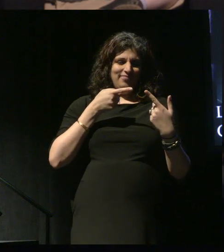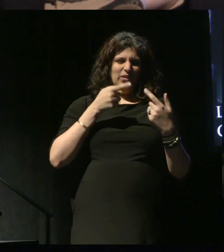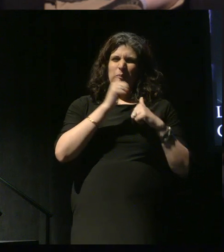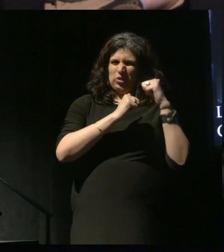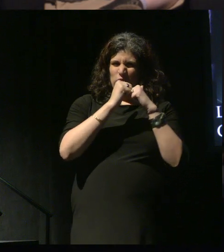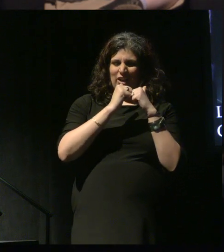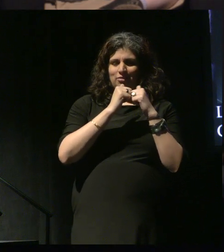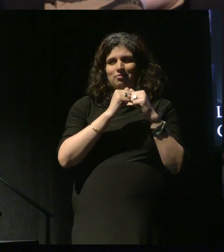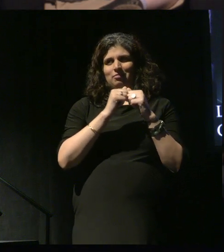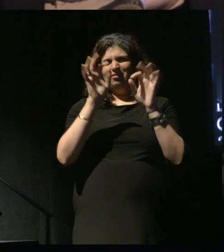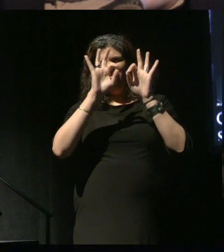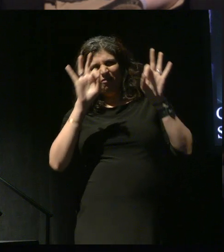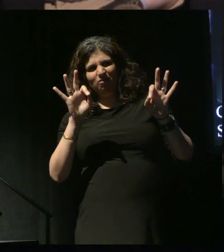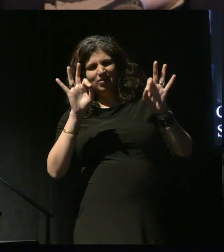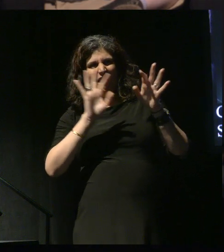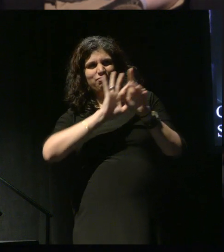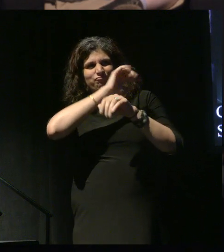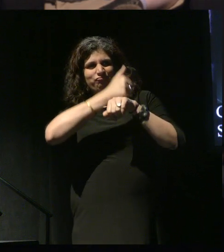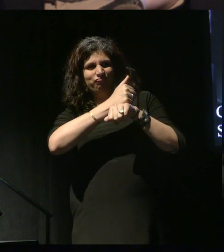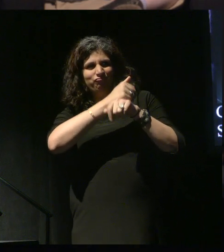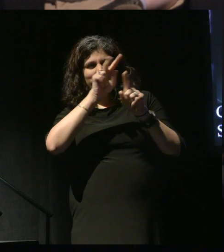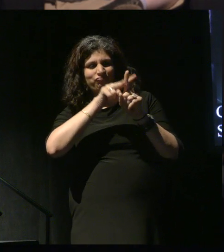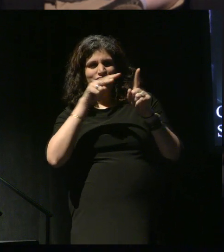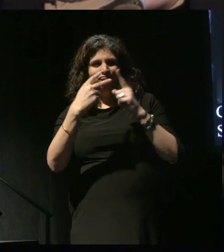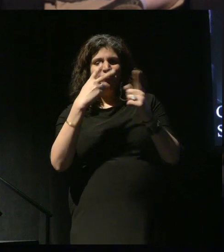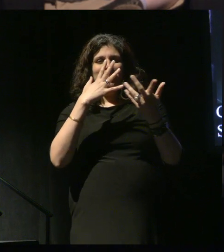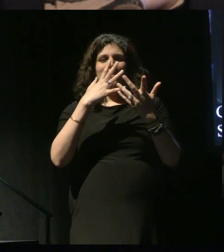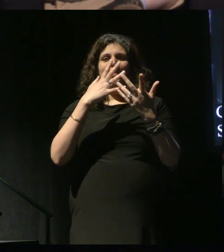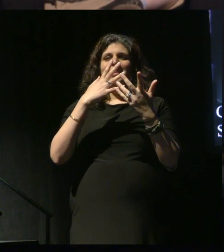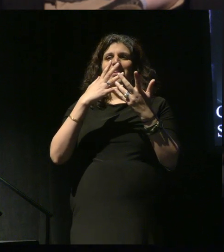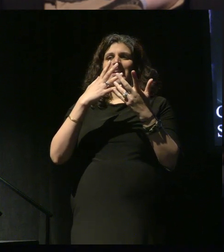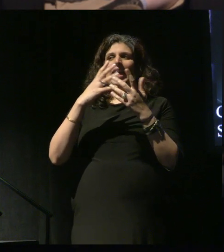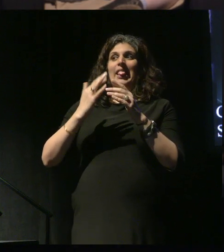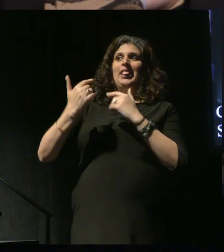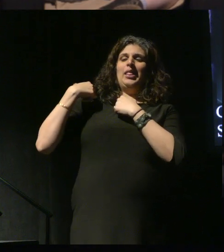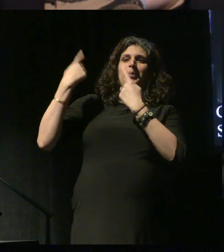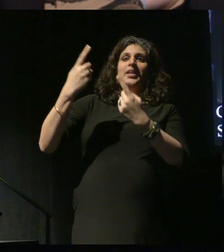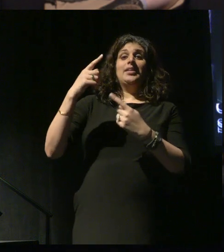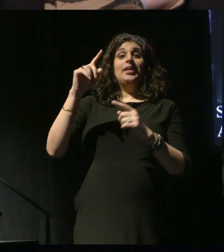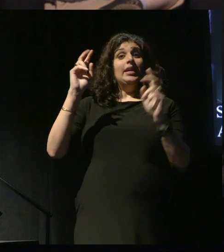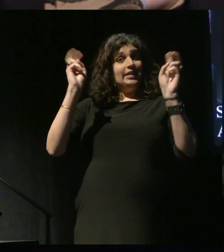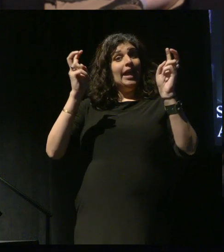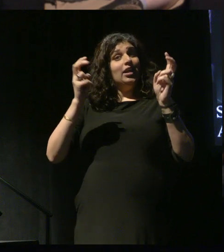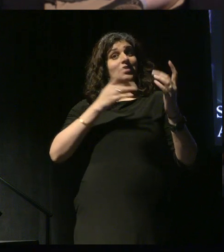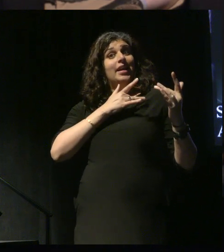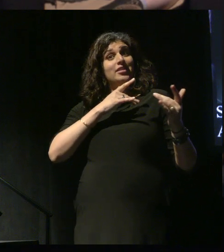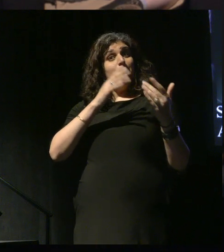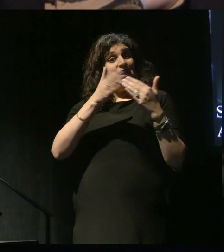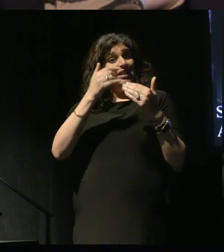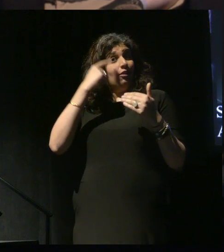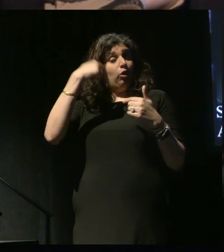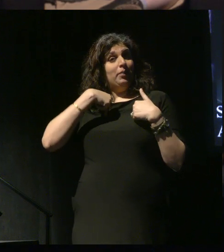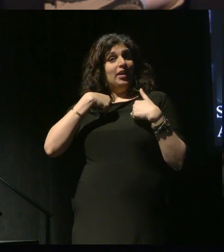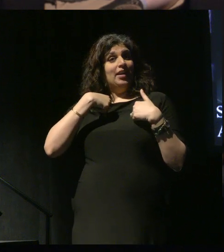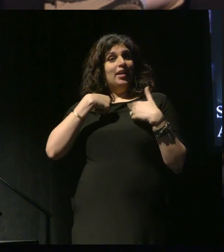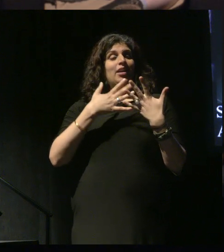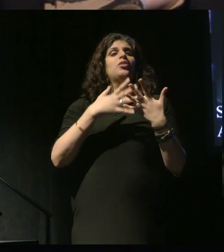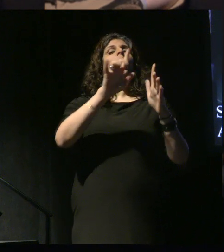and form in the past, and title has been very easy for me usually. Mm. So I'll start with a title, and then I'm like, okay,